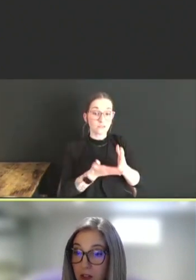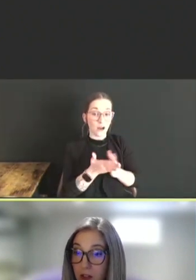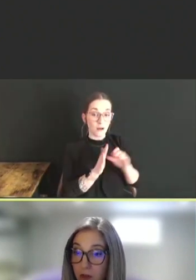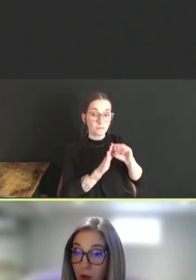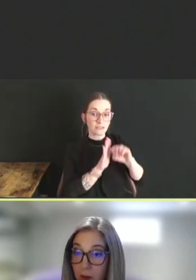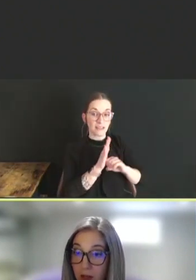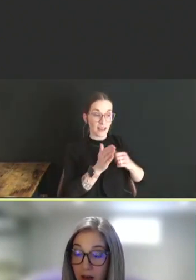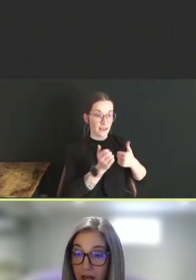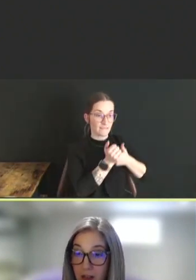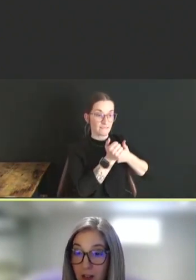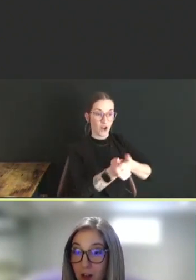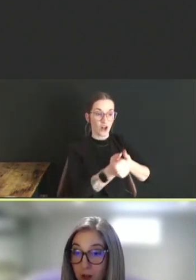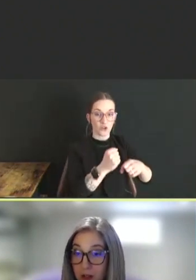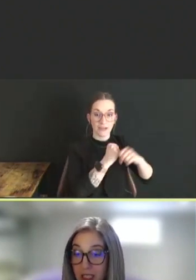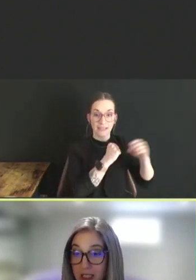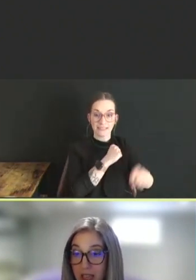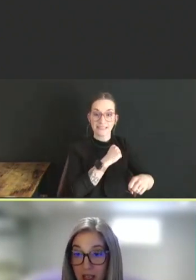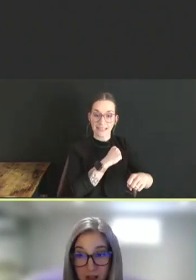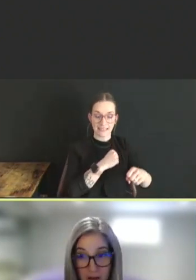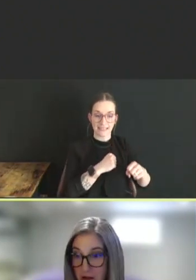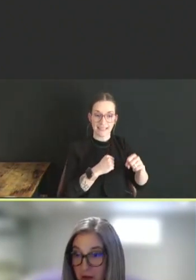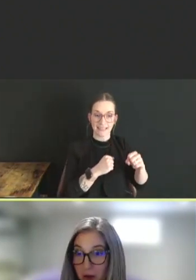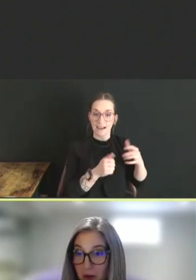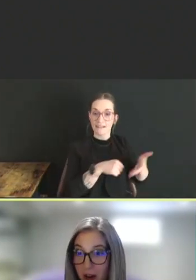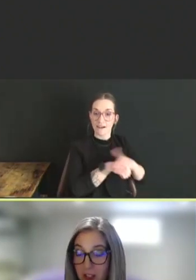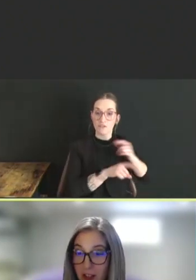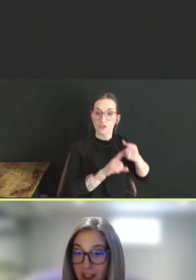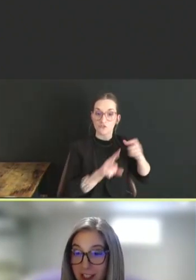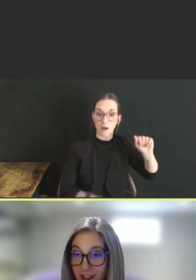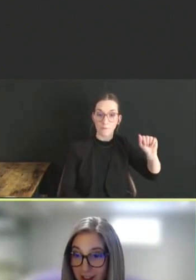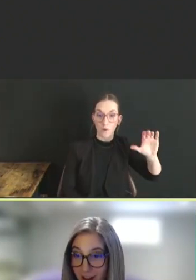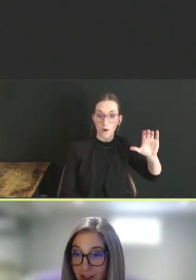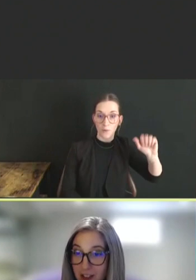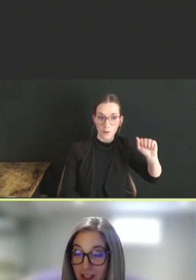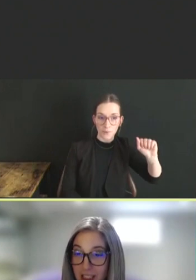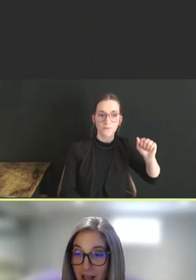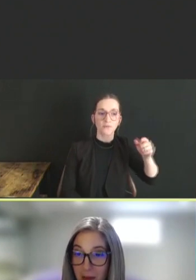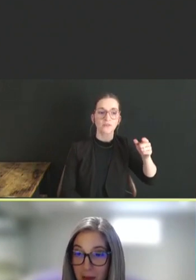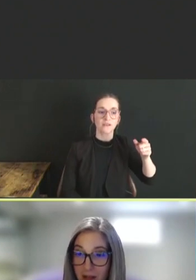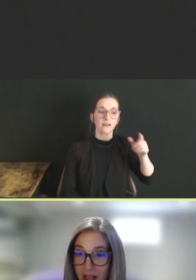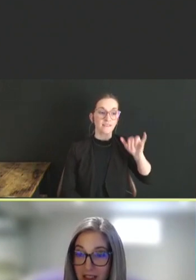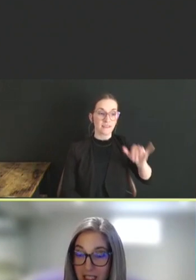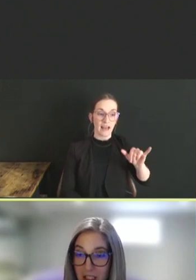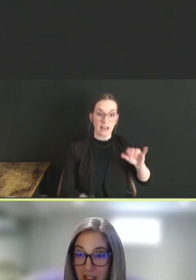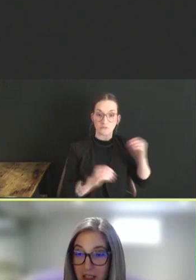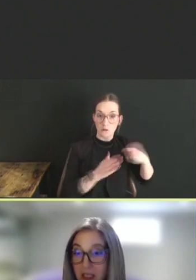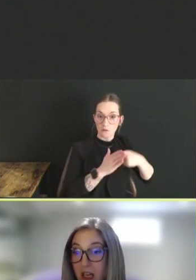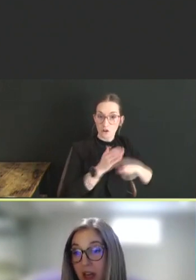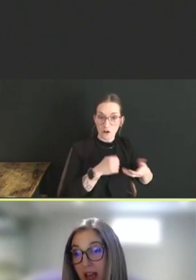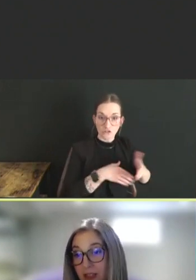in the Affordable Care Act, those states had no cost sharing and coverage of ACIP vaccination.